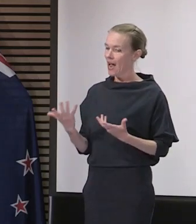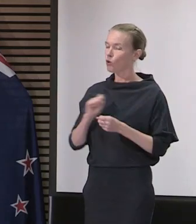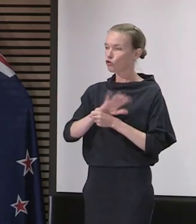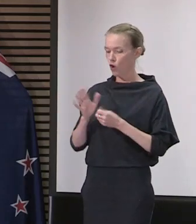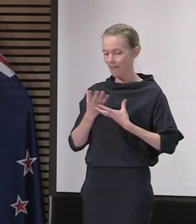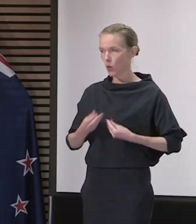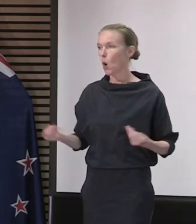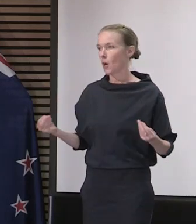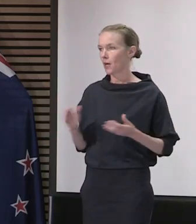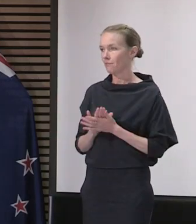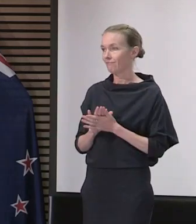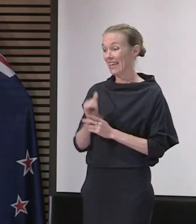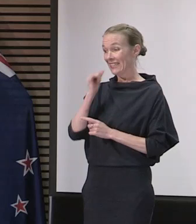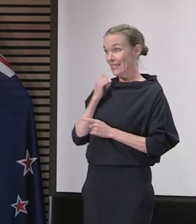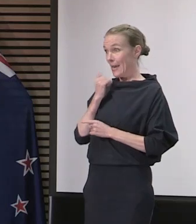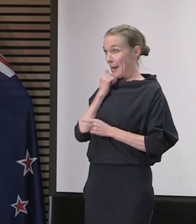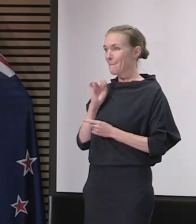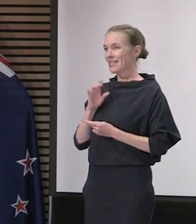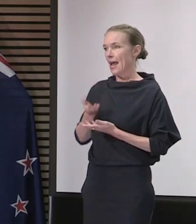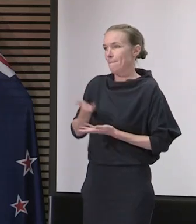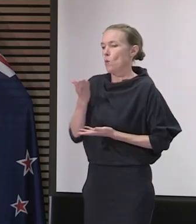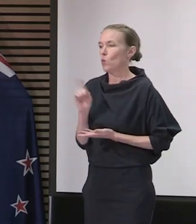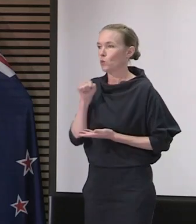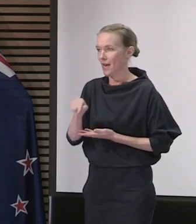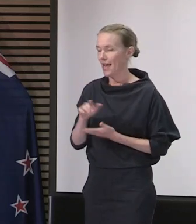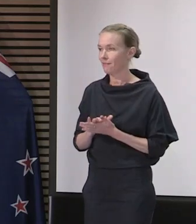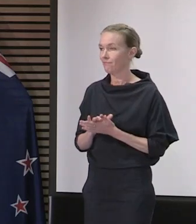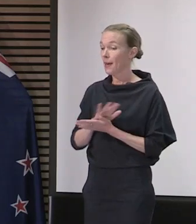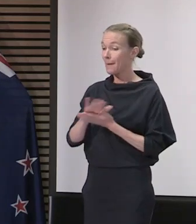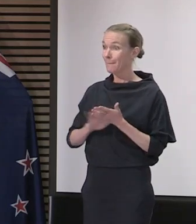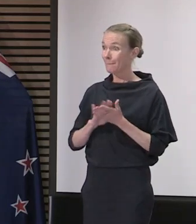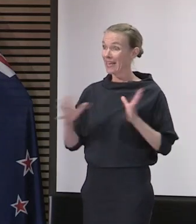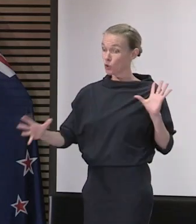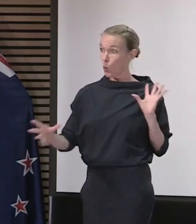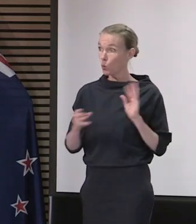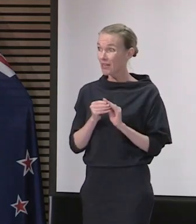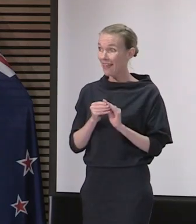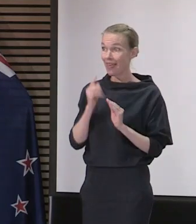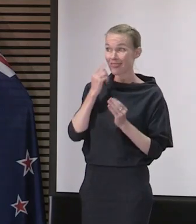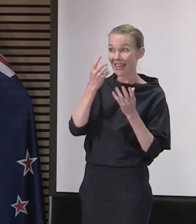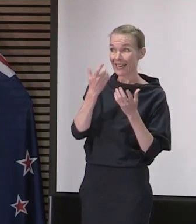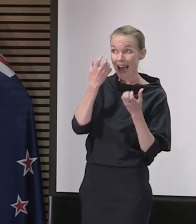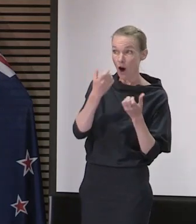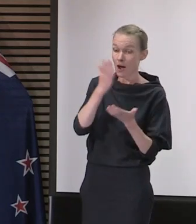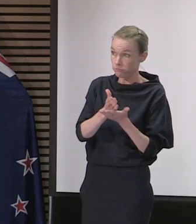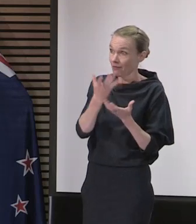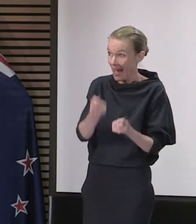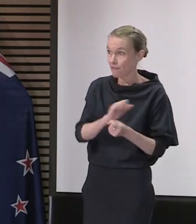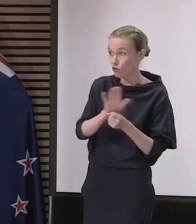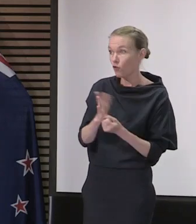cases, 1276 are now reported as recovered, an increase of 10 on yesterday and now 86% of